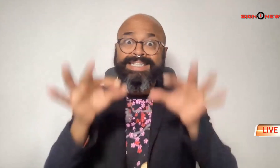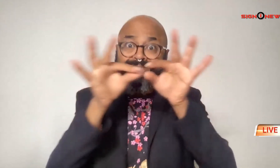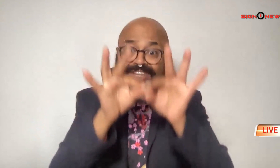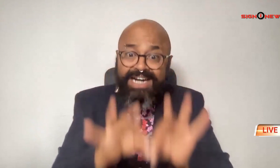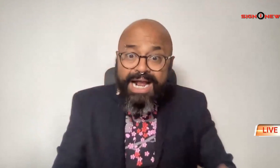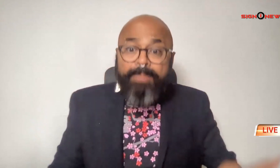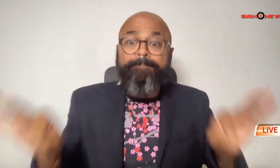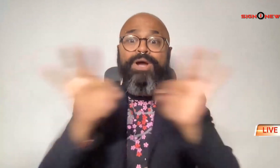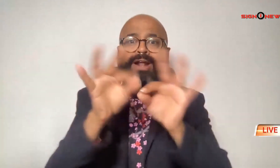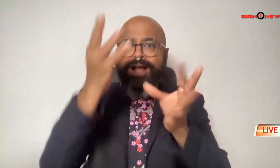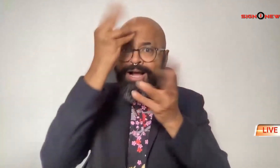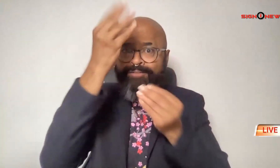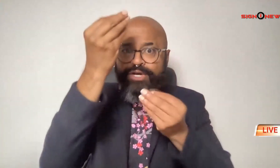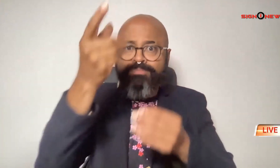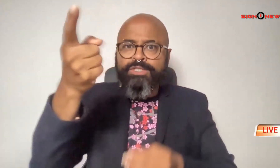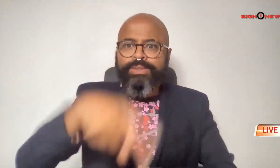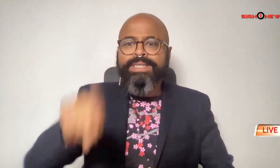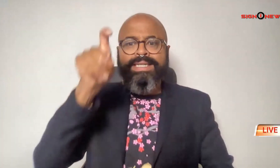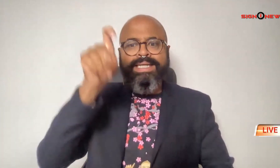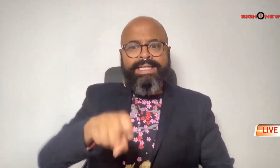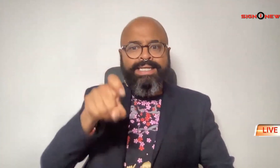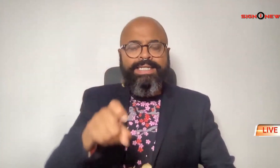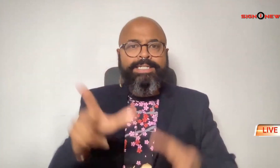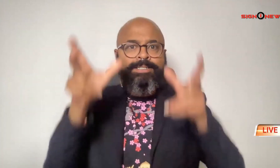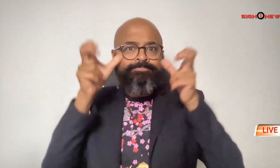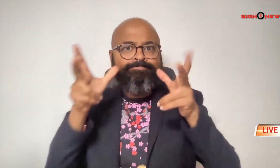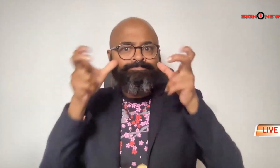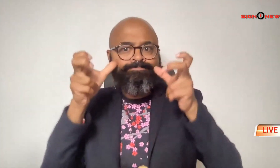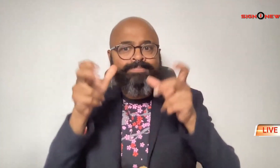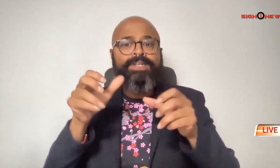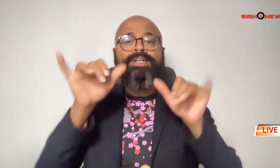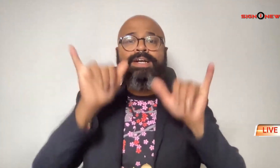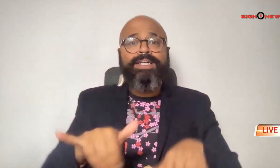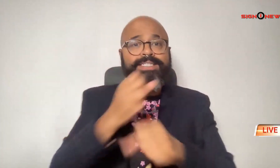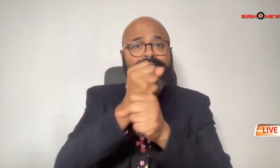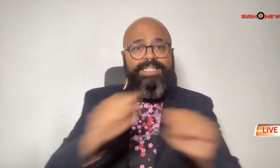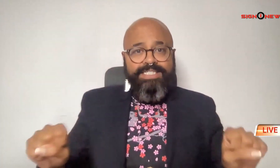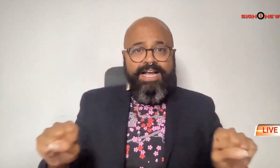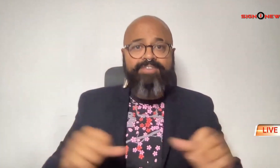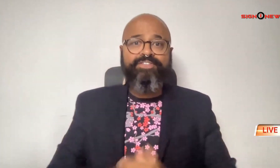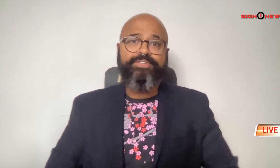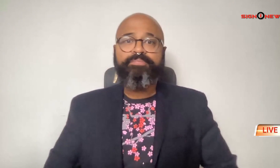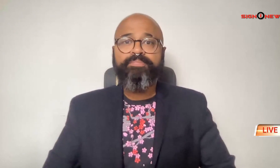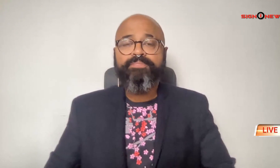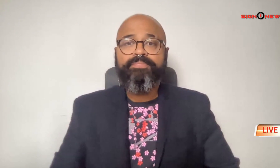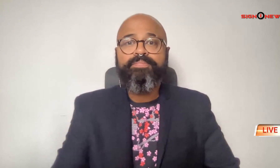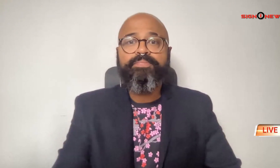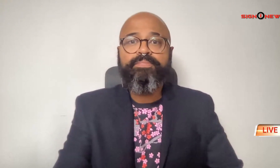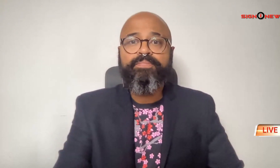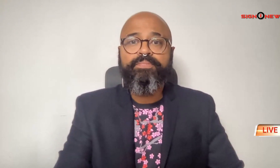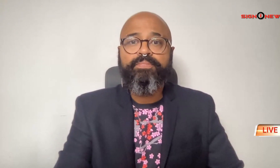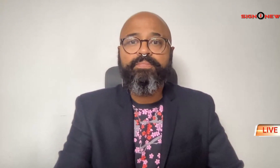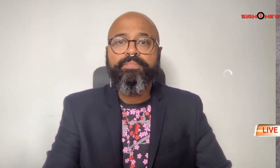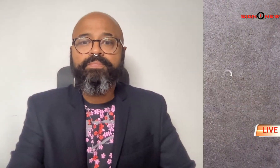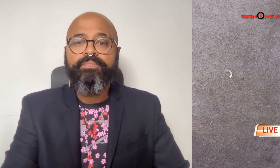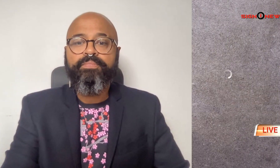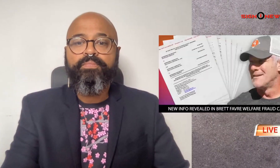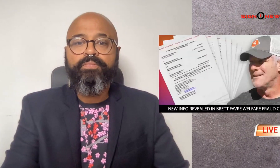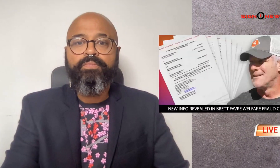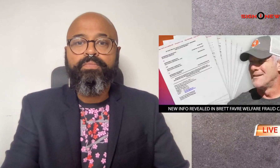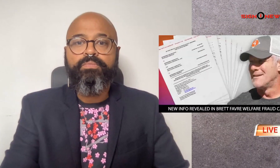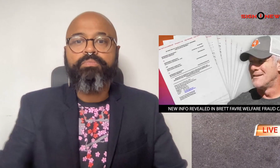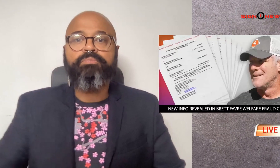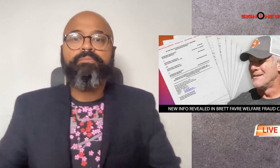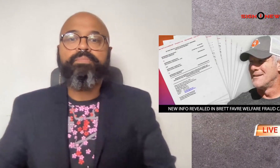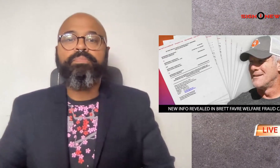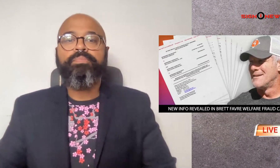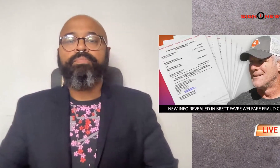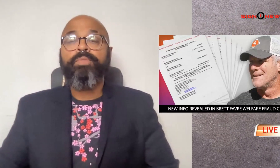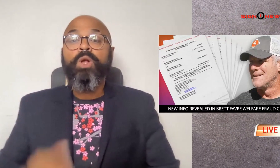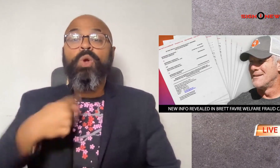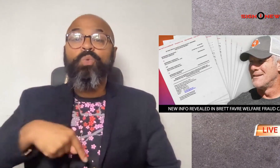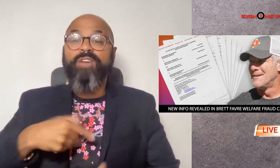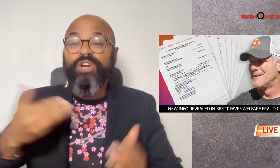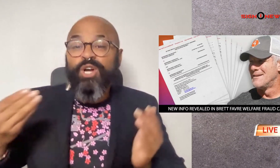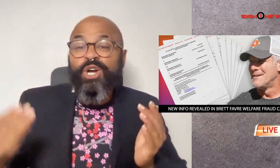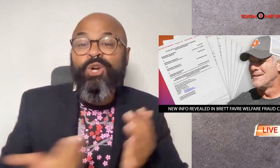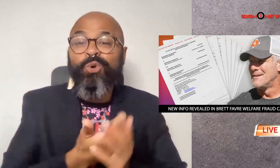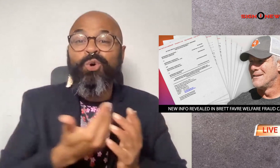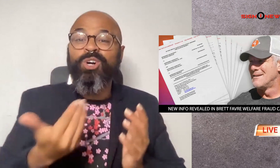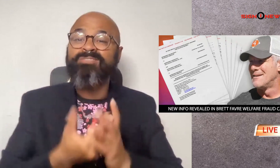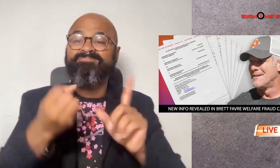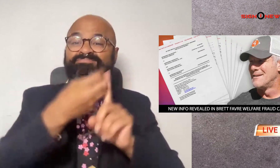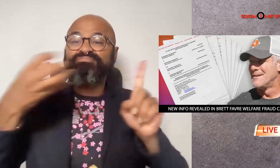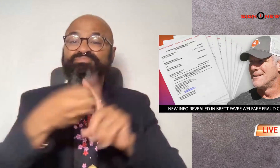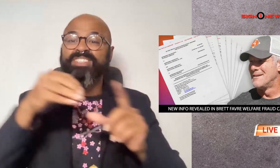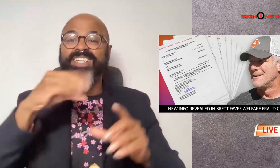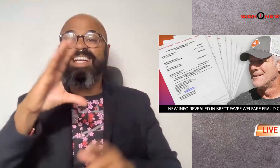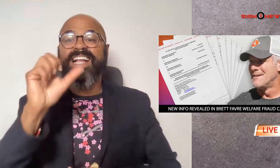you need to stay informed and safe we had new details in the case against former